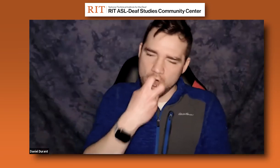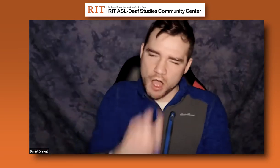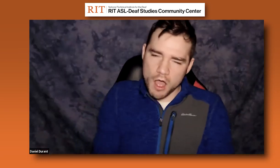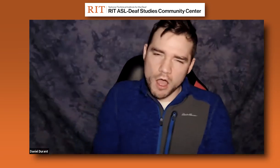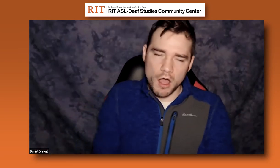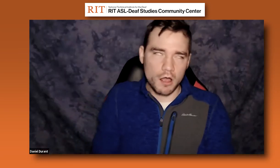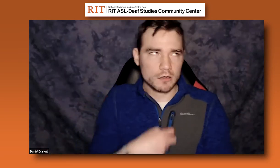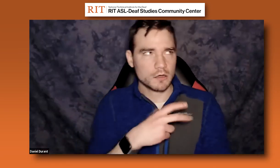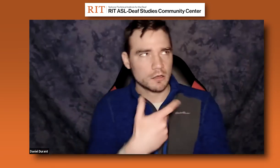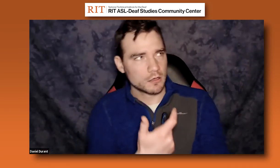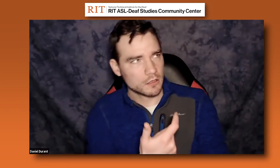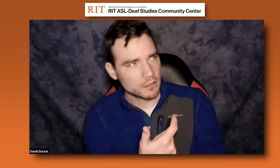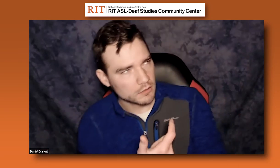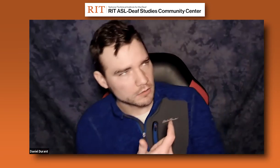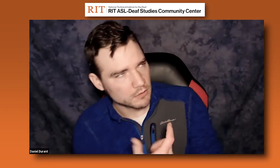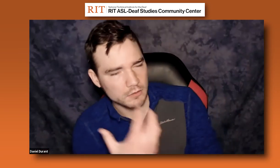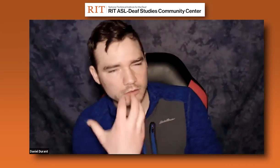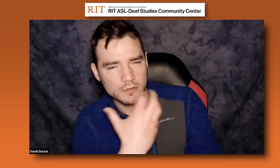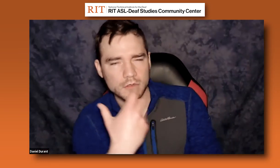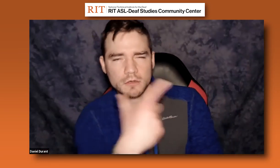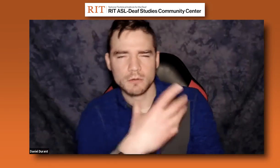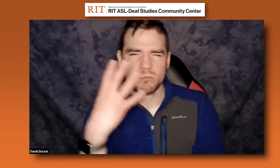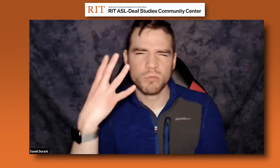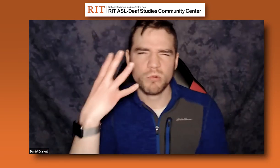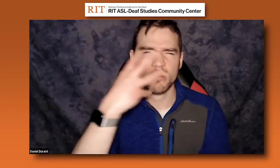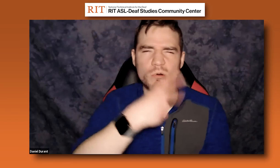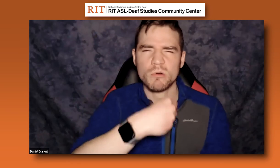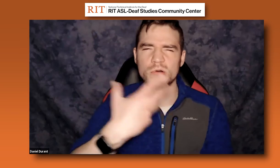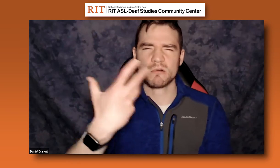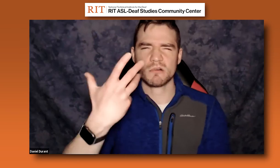and he started signing, my jaw dropped.